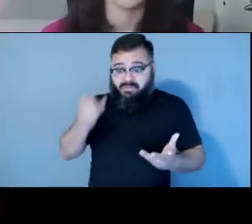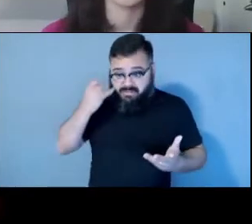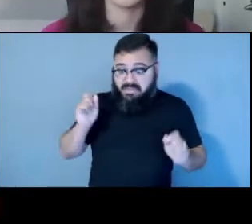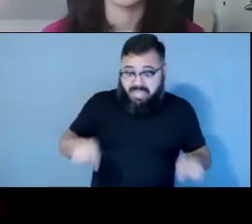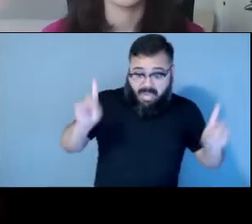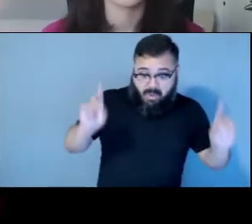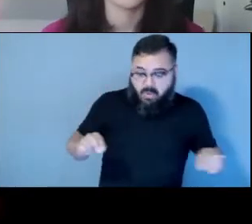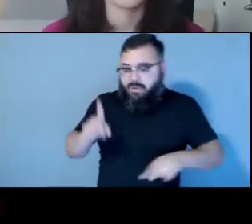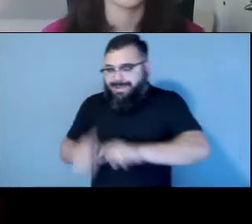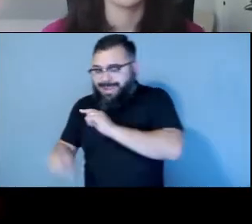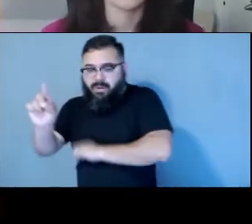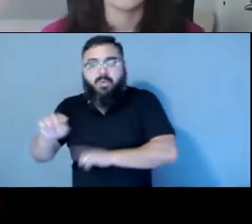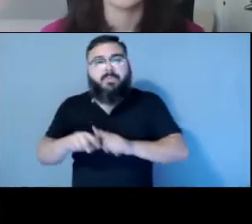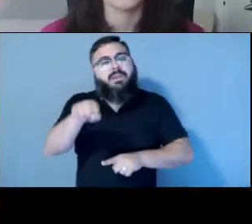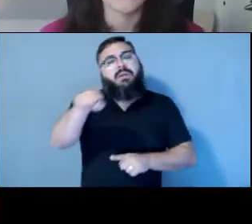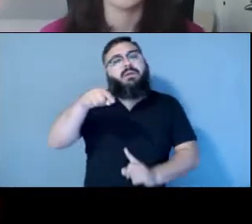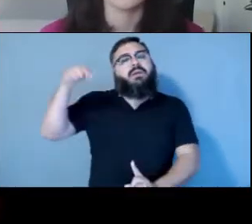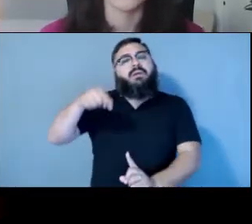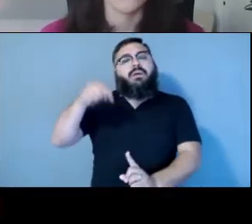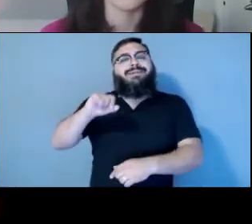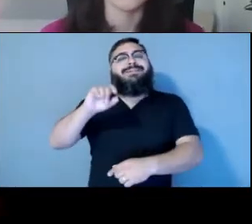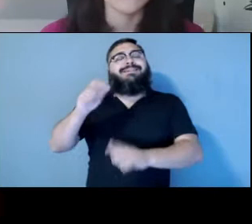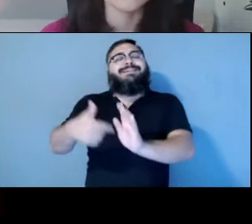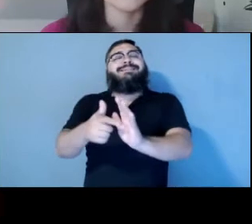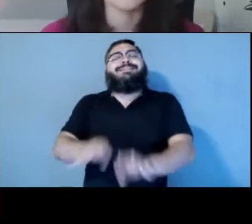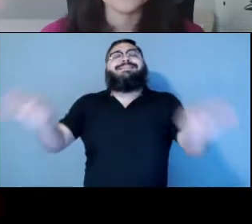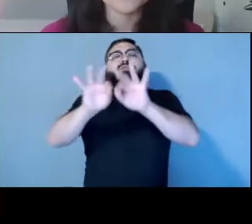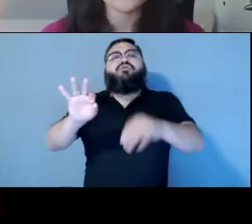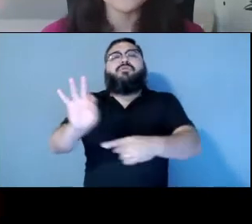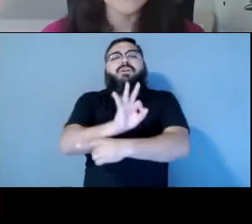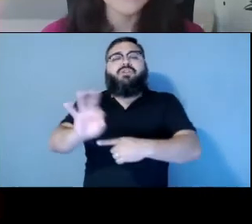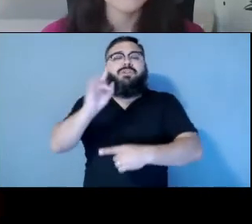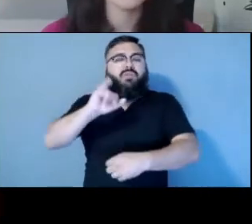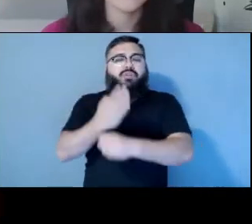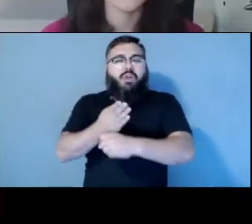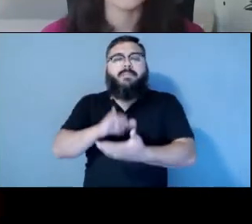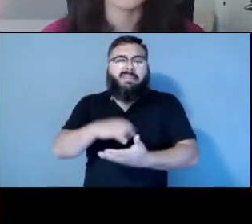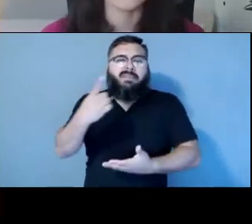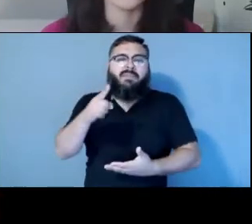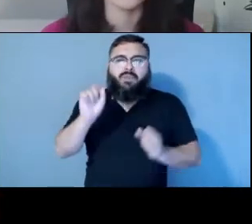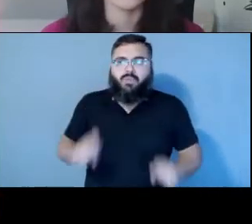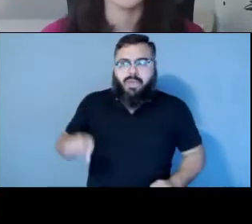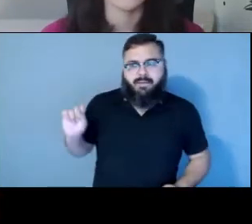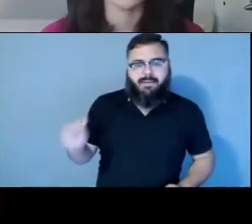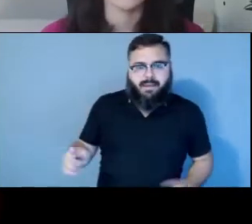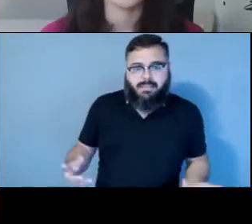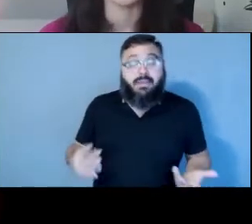but this idea of what are the essential functions of the job? Is another question to ask, and if you can do them